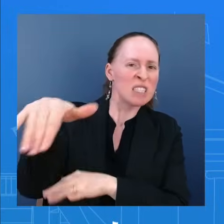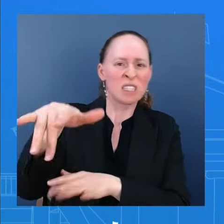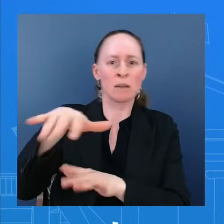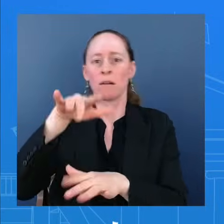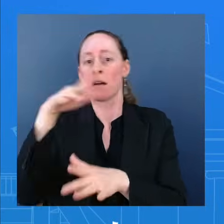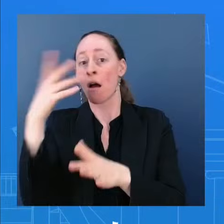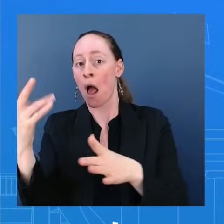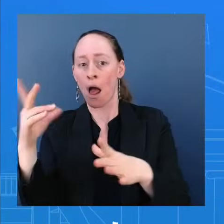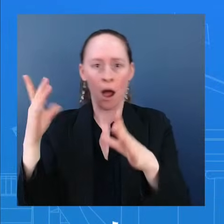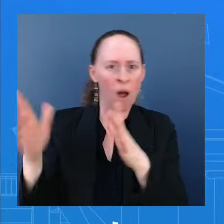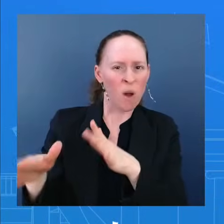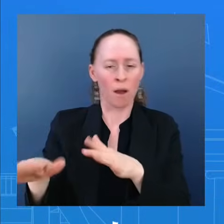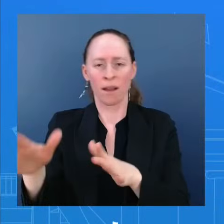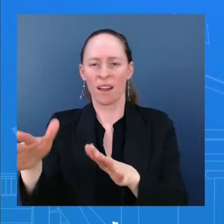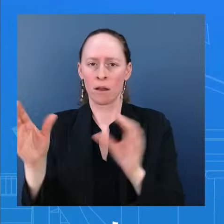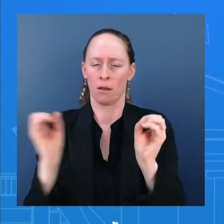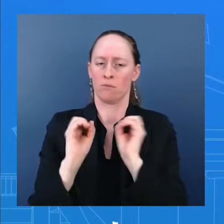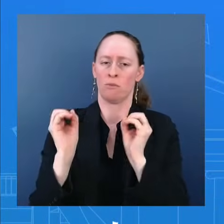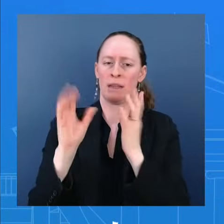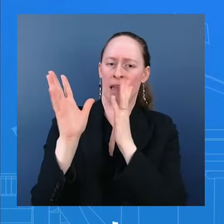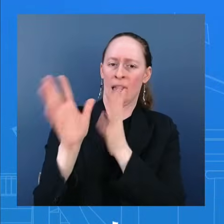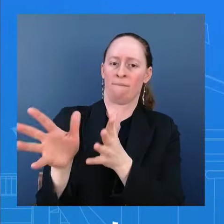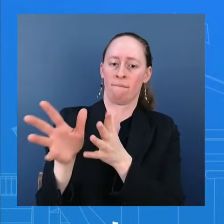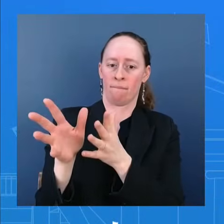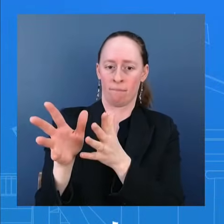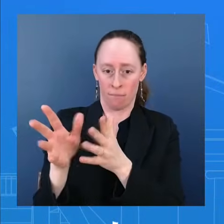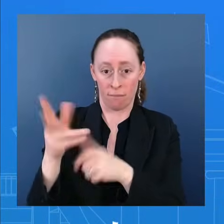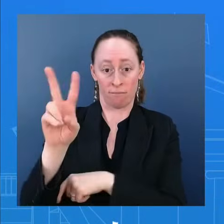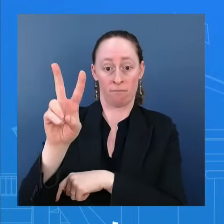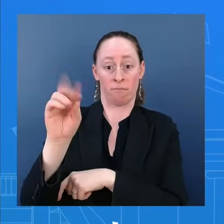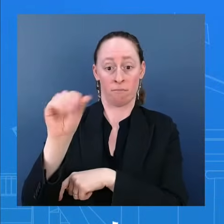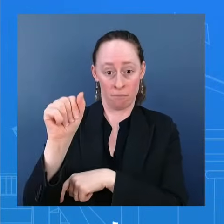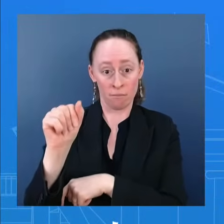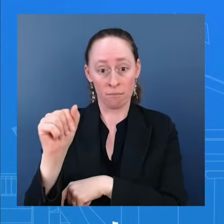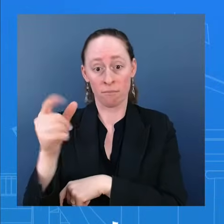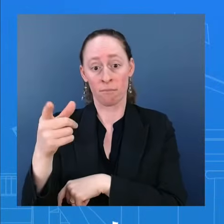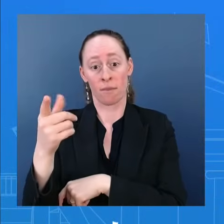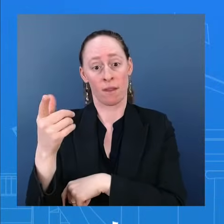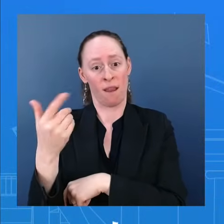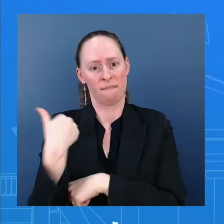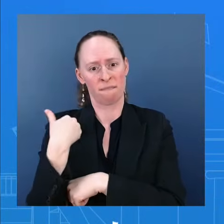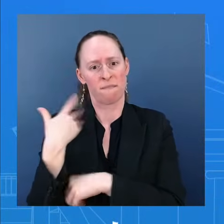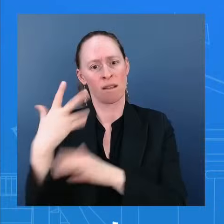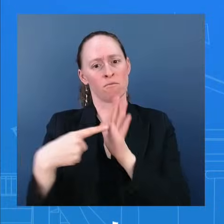on your bumper sticker, then, you know, you can expect that certain people around the world may look askance at that.